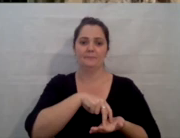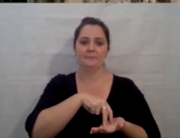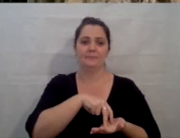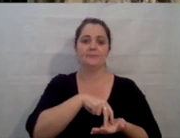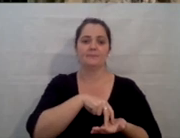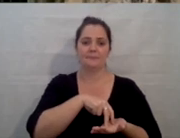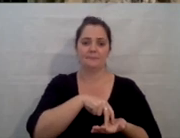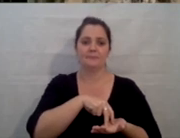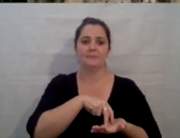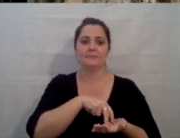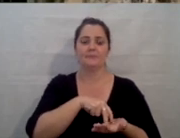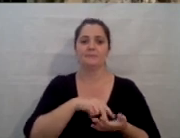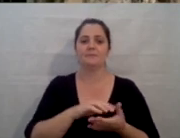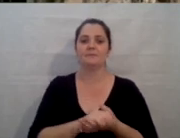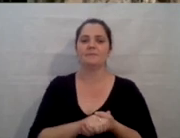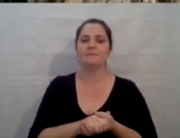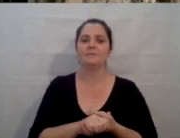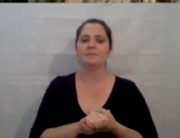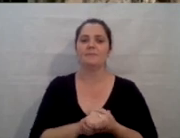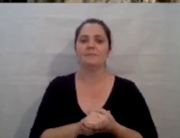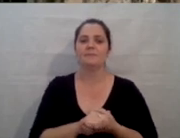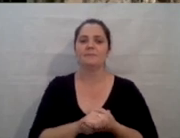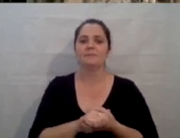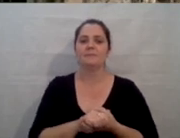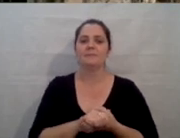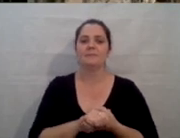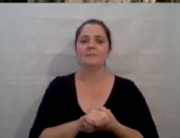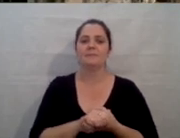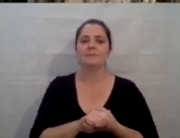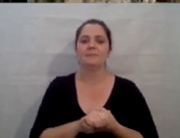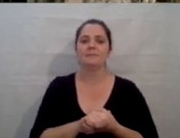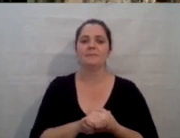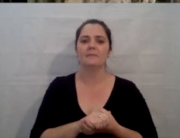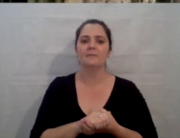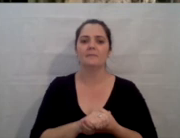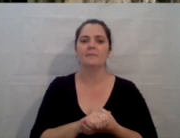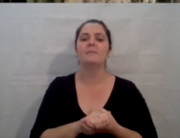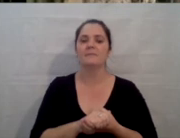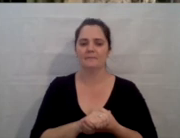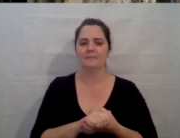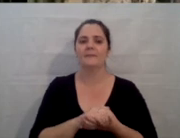the little dais, yep and Rachel I’ll have you move there. Perfect okay so we'll do one standing, one seated.